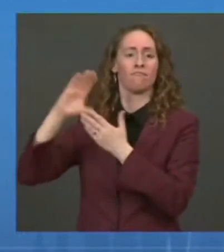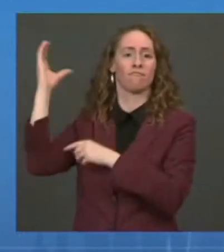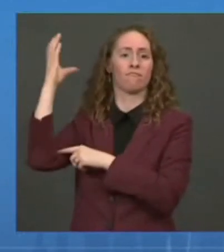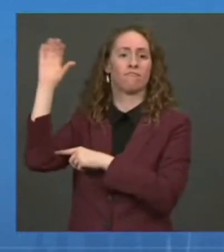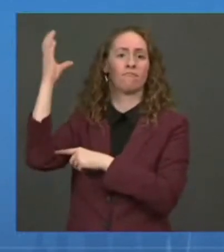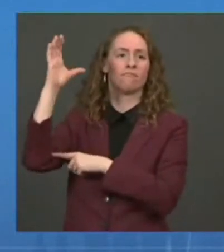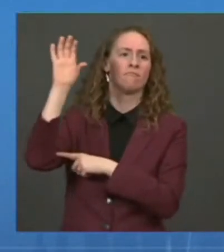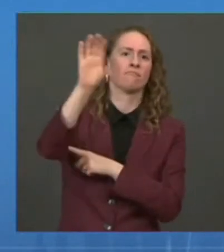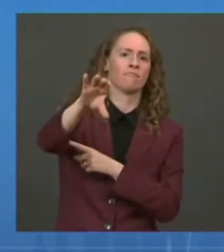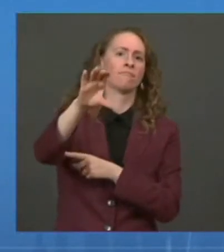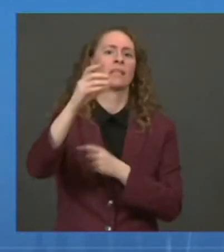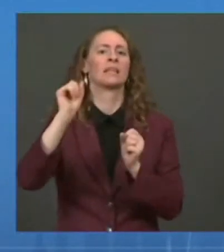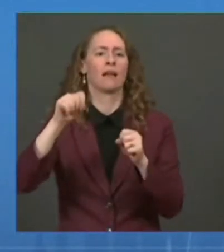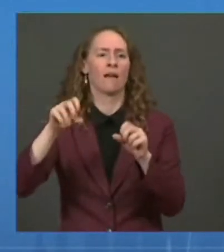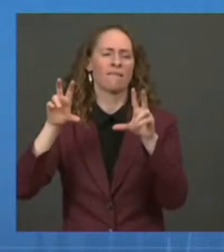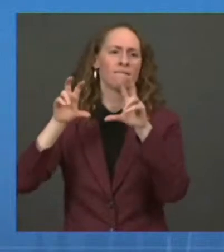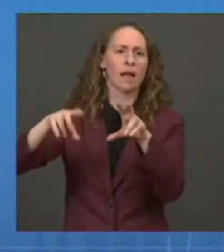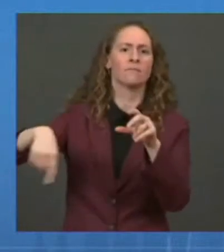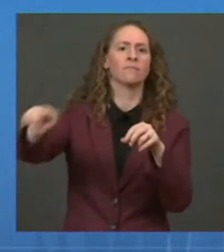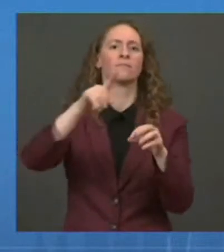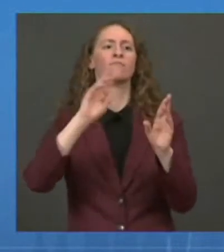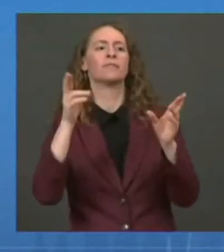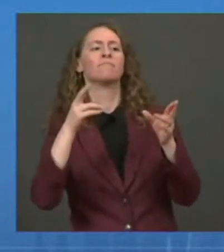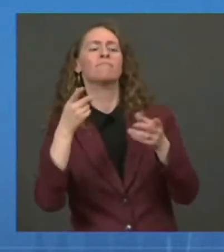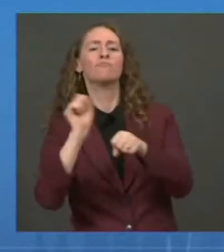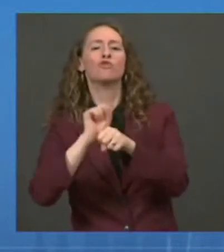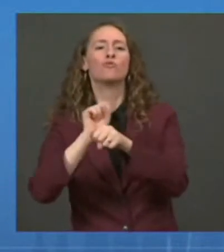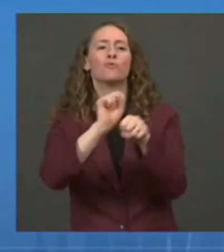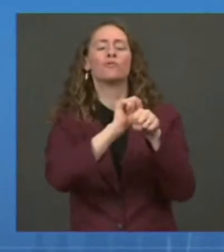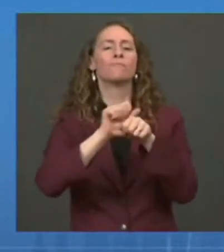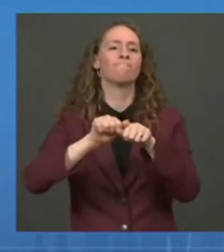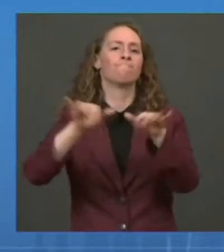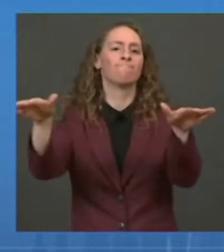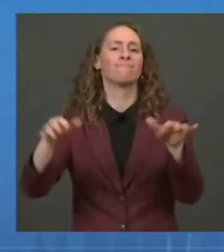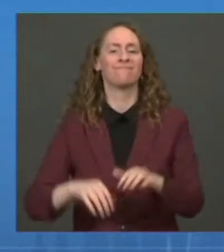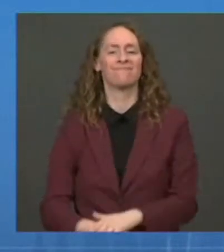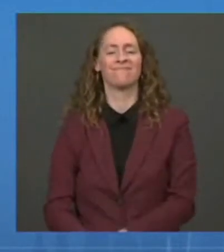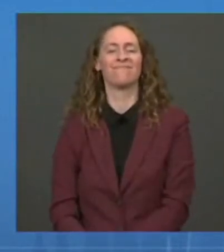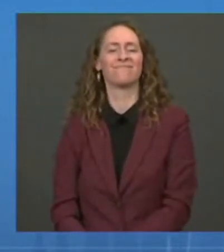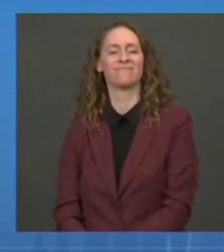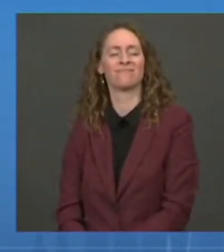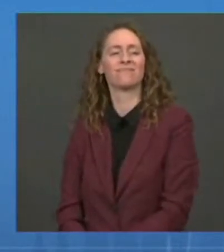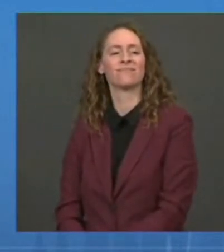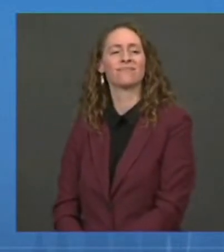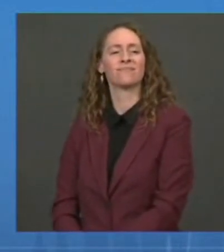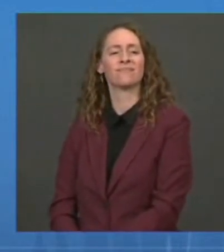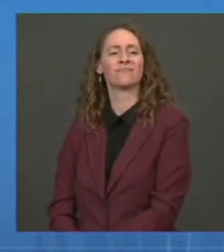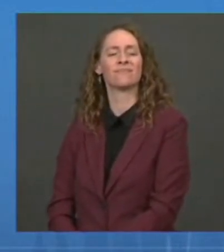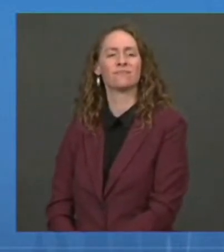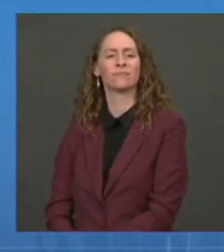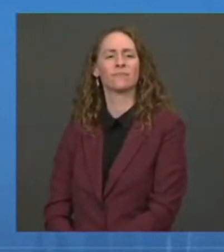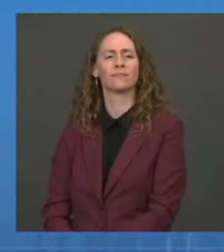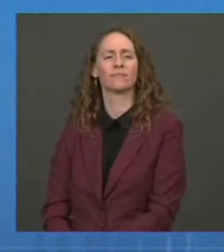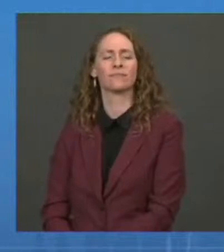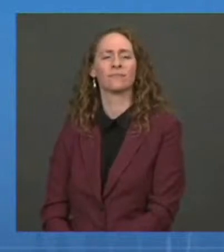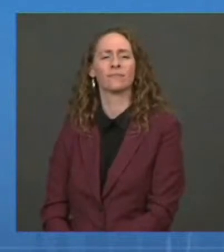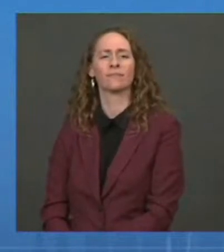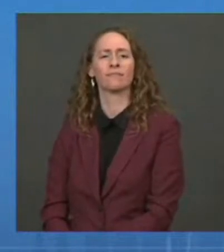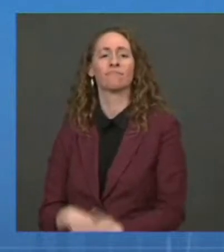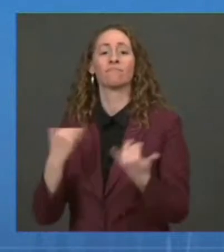THIS FUNDING WILL PROVIDE THE SUPPORT THEY NEED TO CONTINUE THEIR HEROIC WORK. THE PRESIDENT'S PLAN WILL ALSO